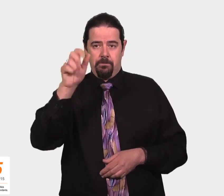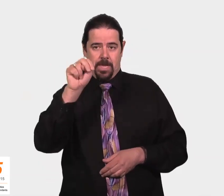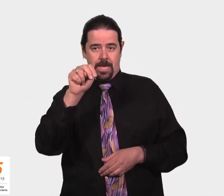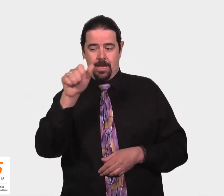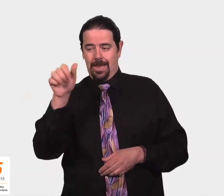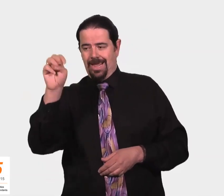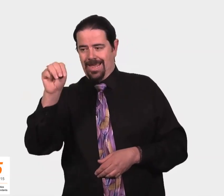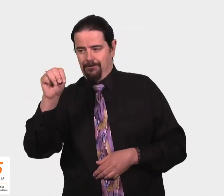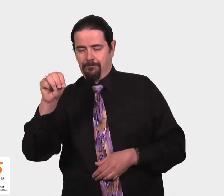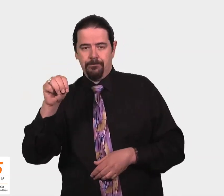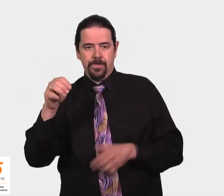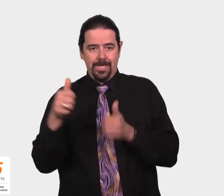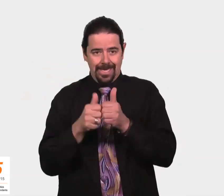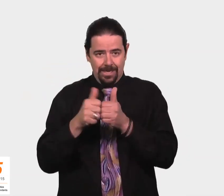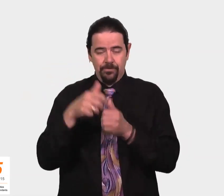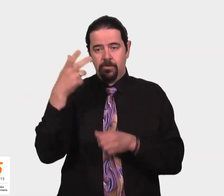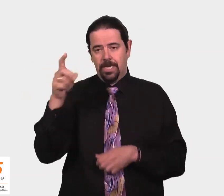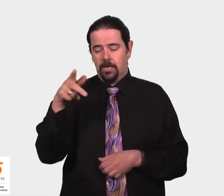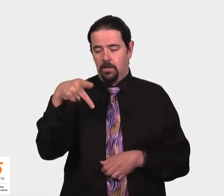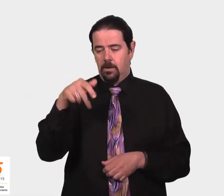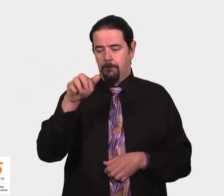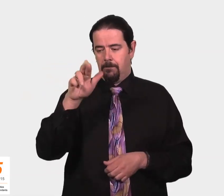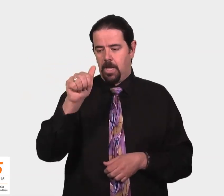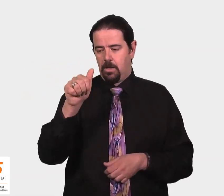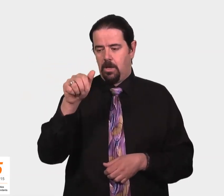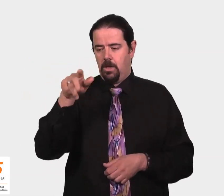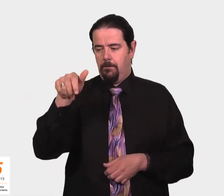The Pan Am and Parapan Games are coming!